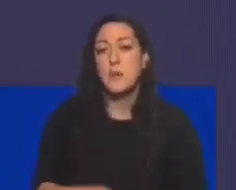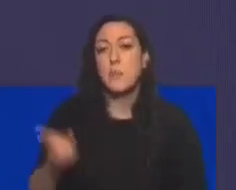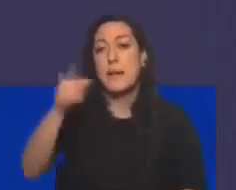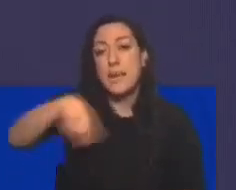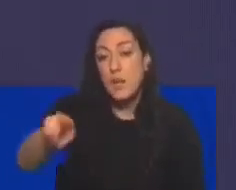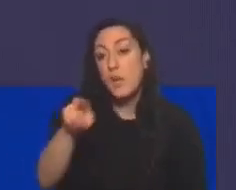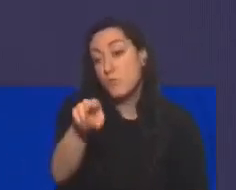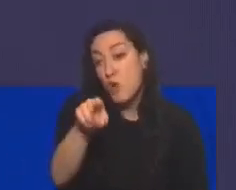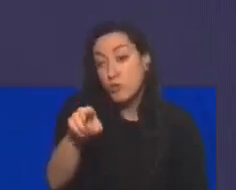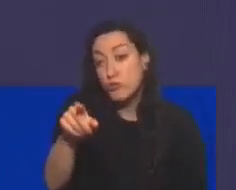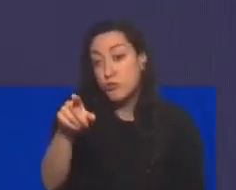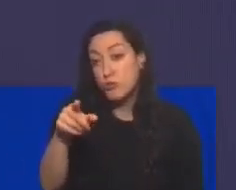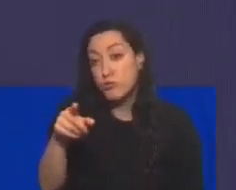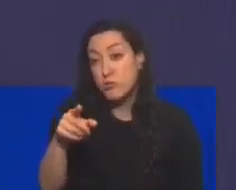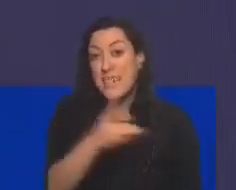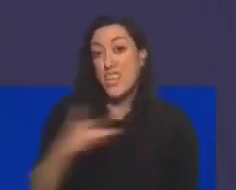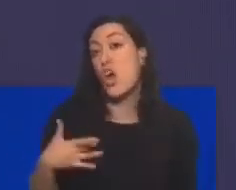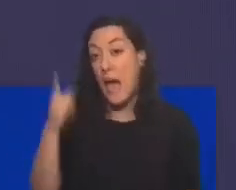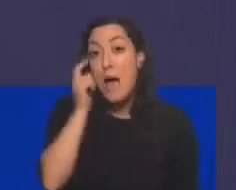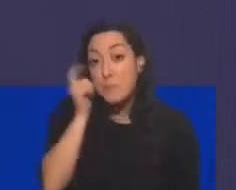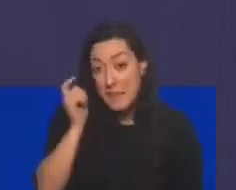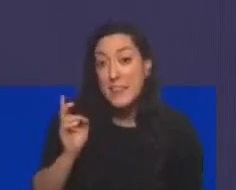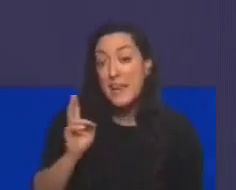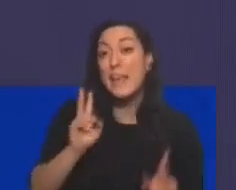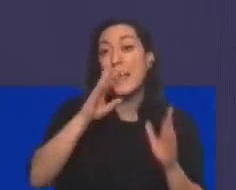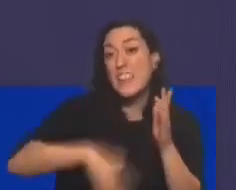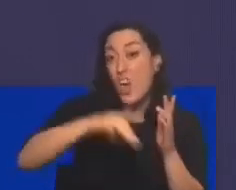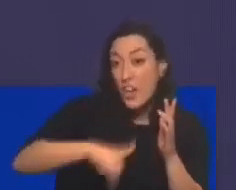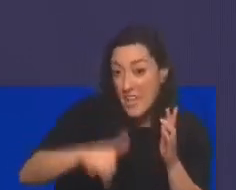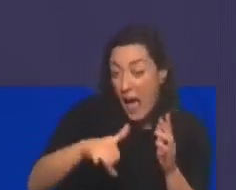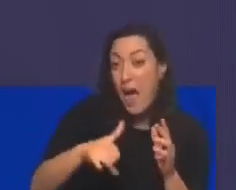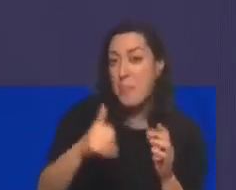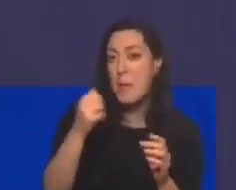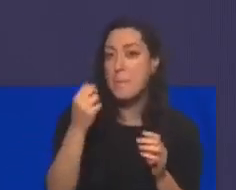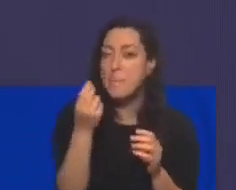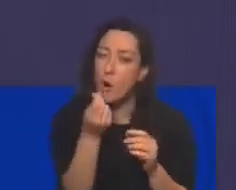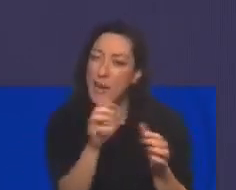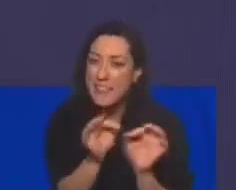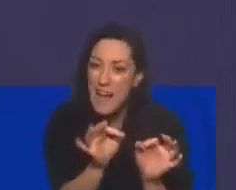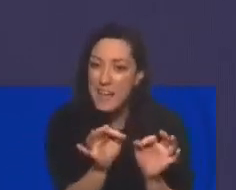you learn a monetary theory. It is not army. A matter of looking